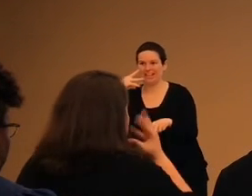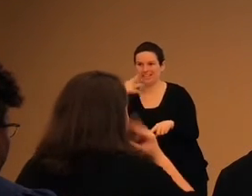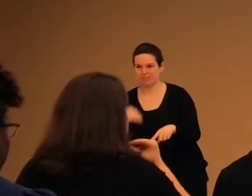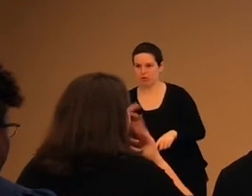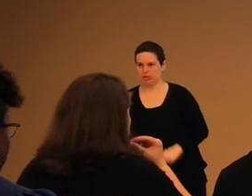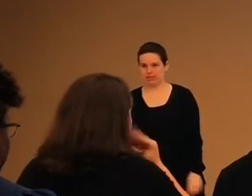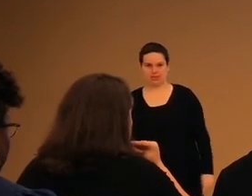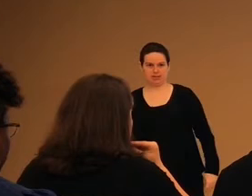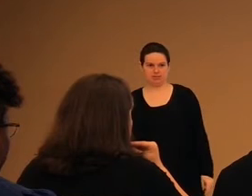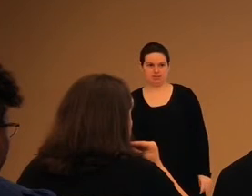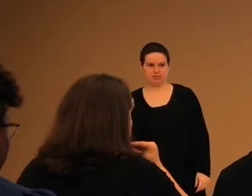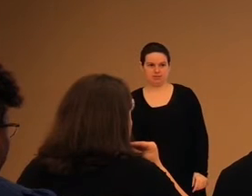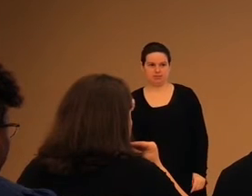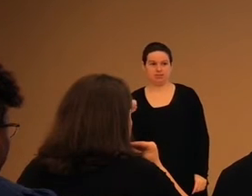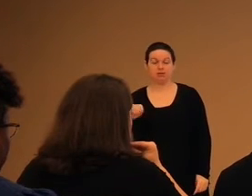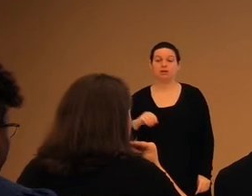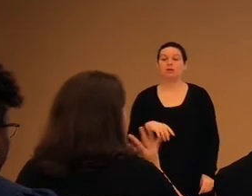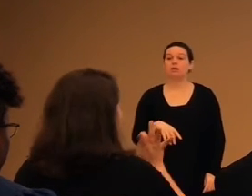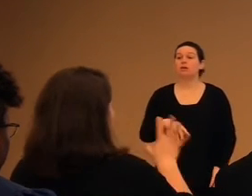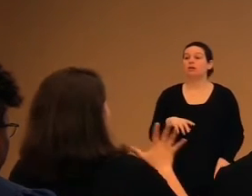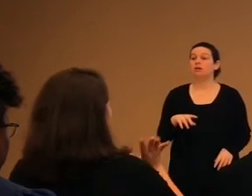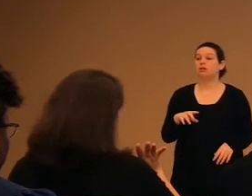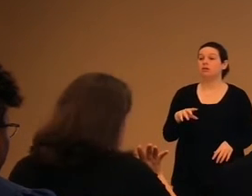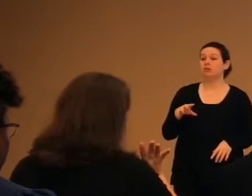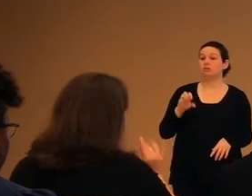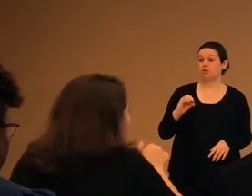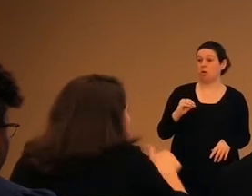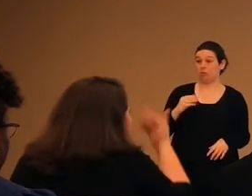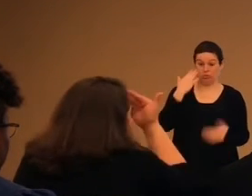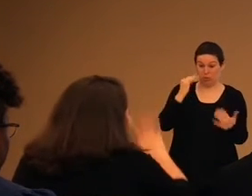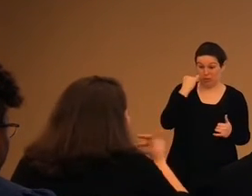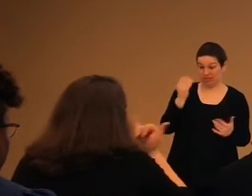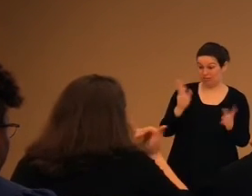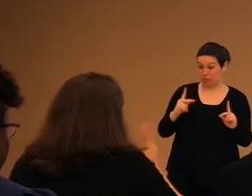So I would give that to you that like you don't know if people are going to have fun in your